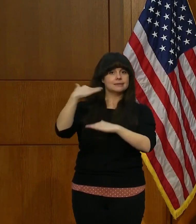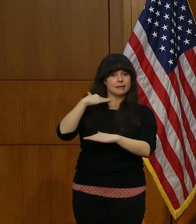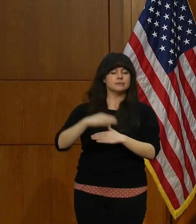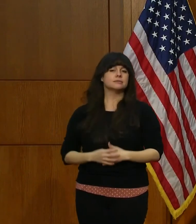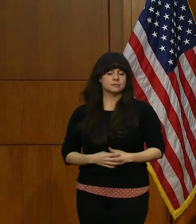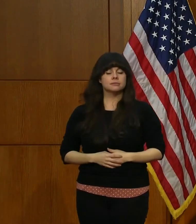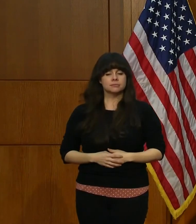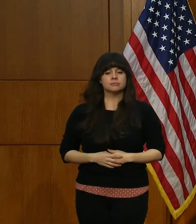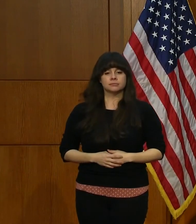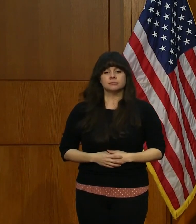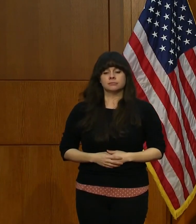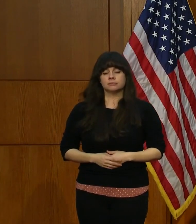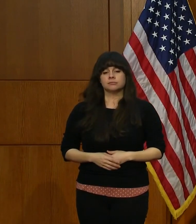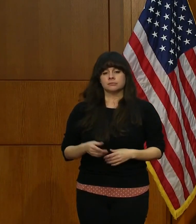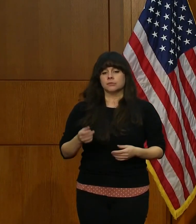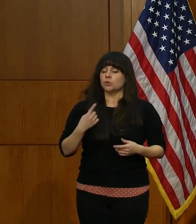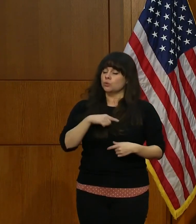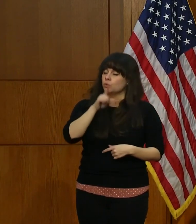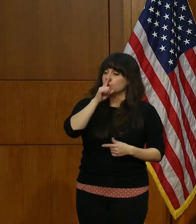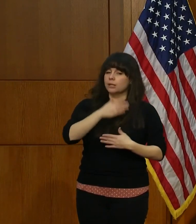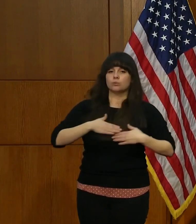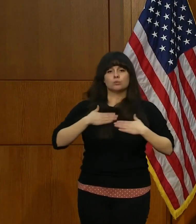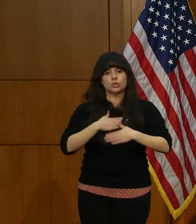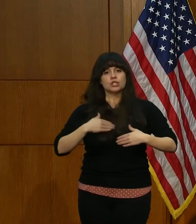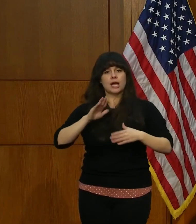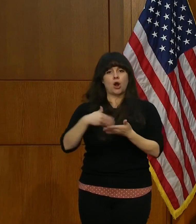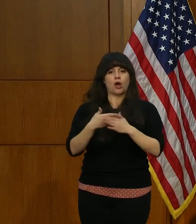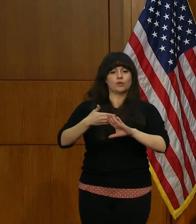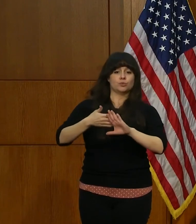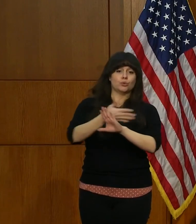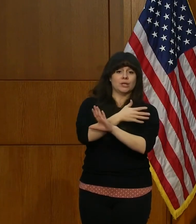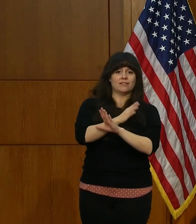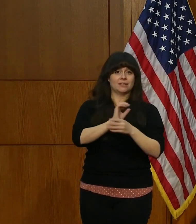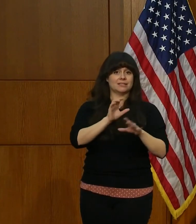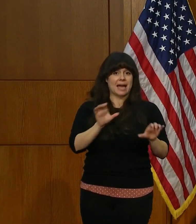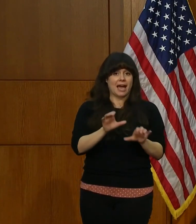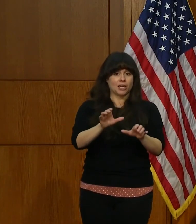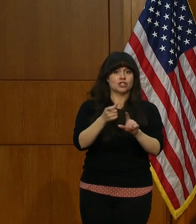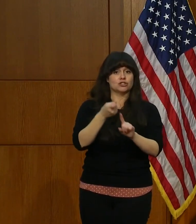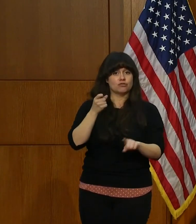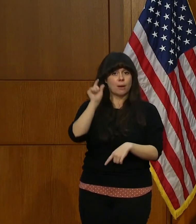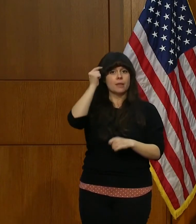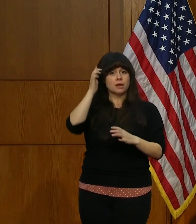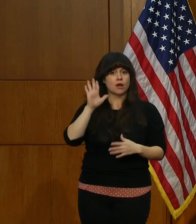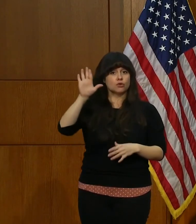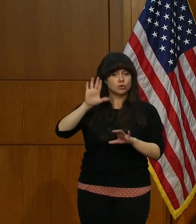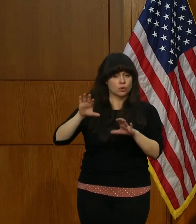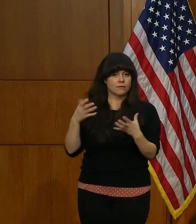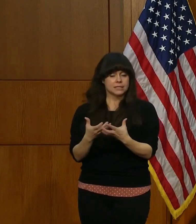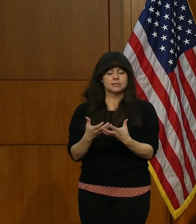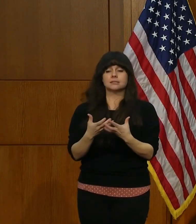GOVERNMENT IS ABLE TO SEND TO THE STATE. UNDER THESE CHALLENGING CONDITIONS, WHERE